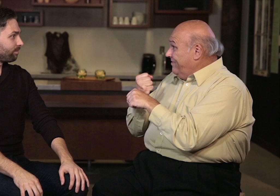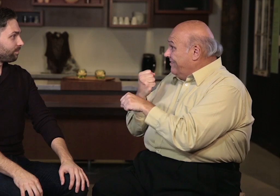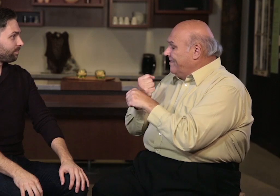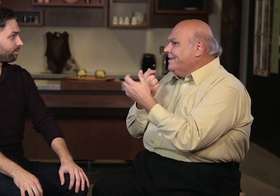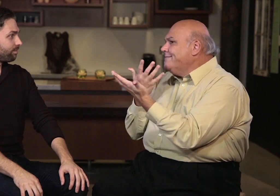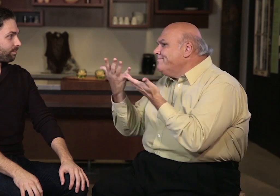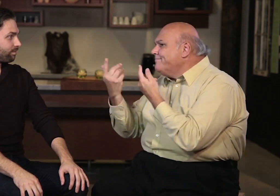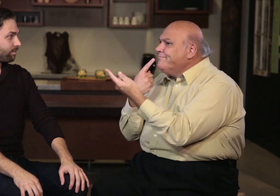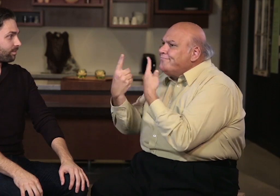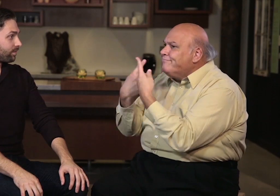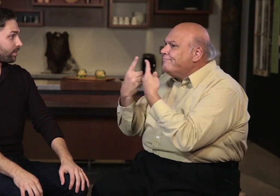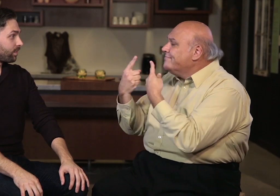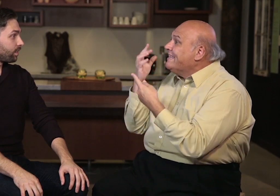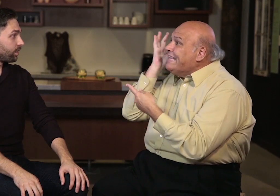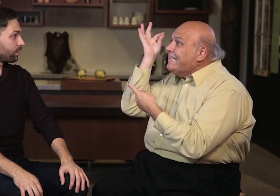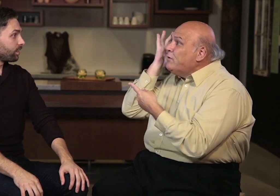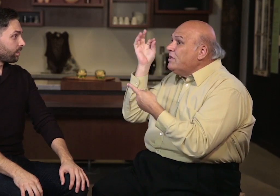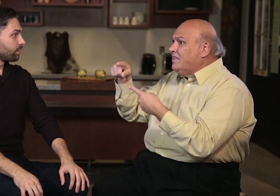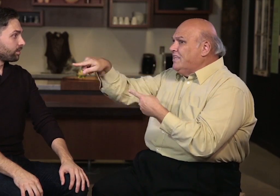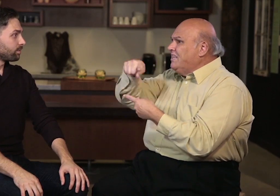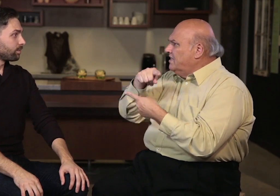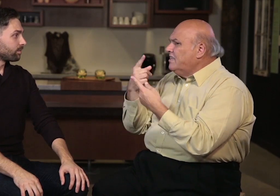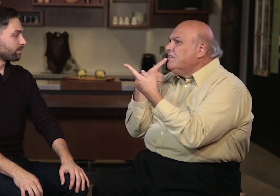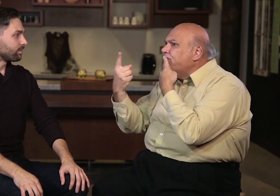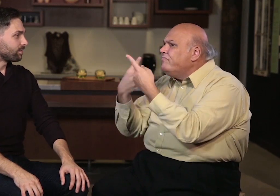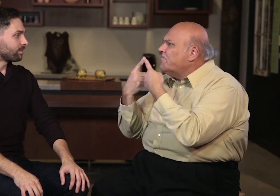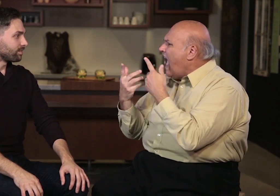hearing businesses?